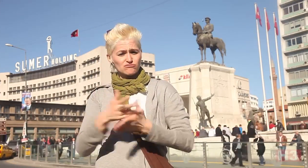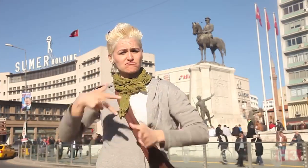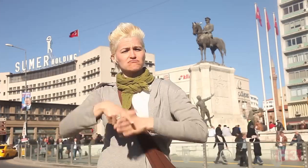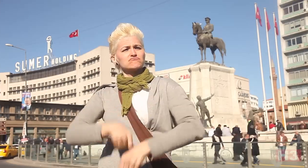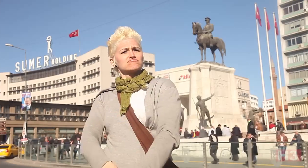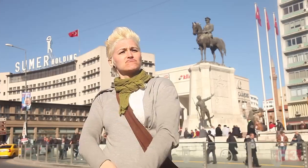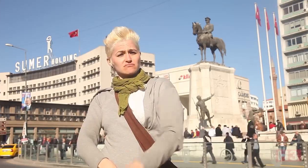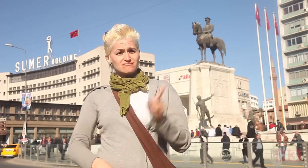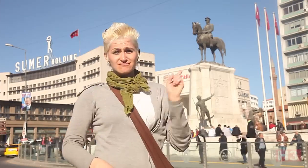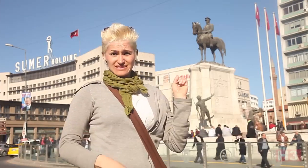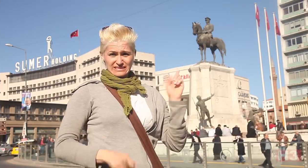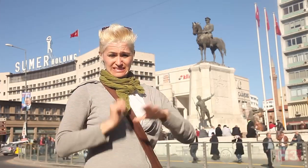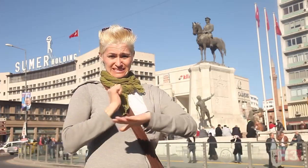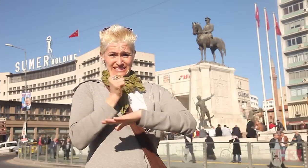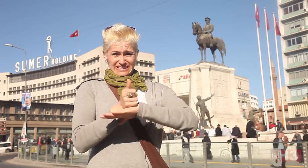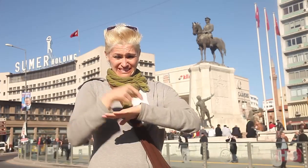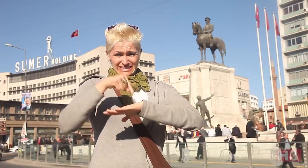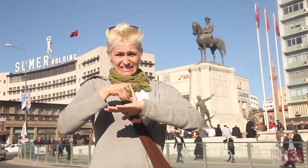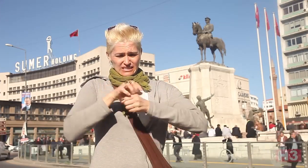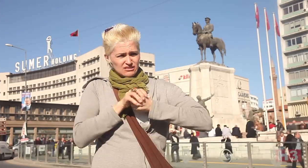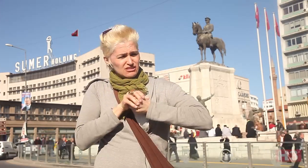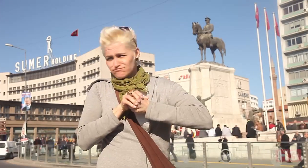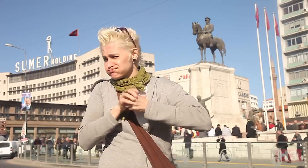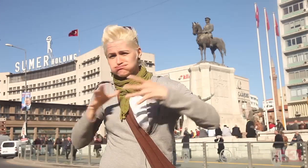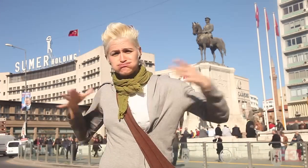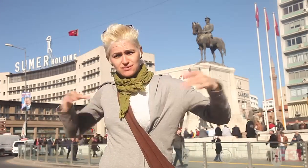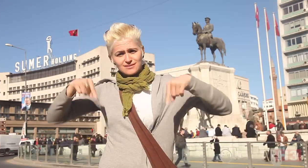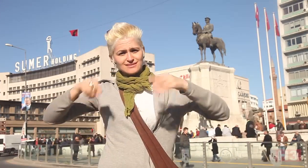and the man, Ataturk it marks the center of the city.